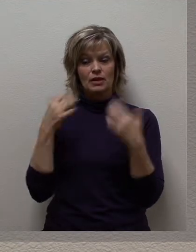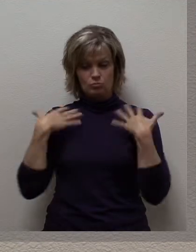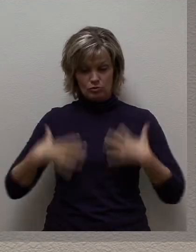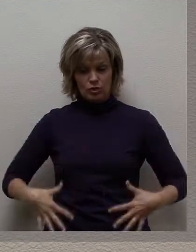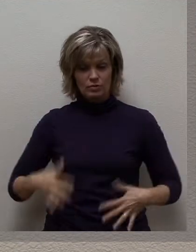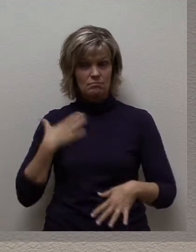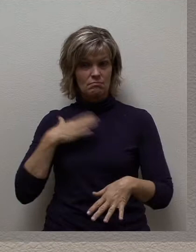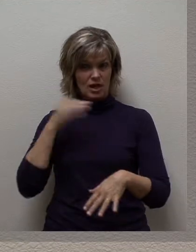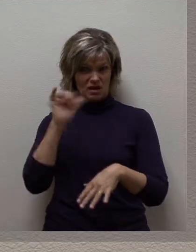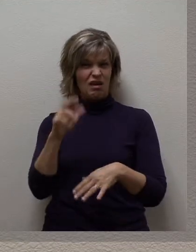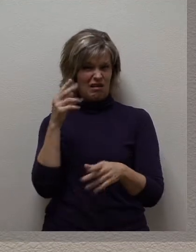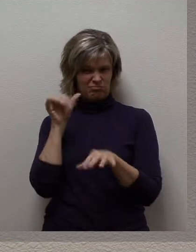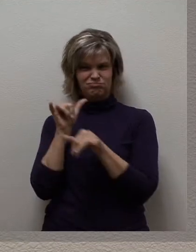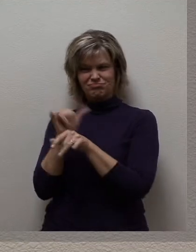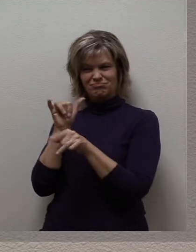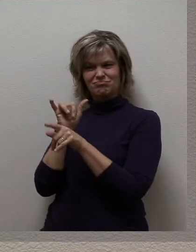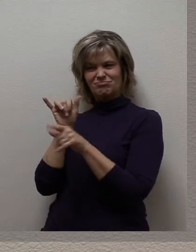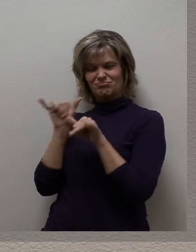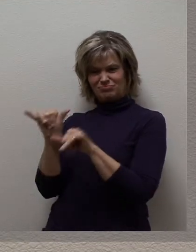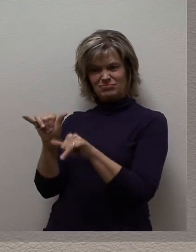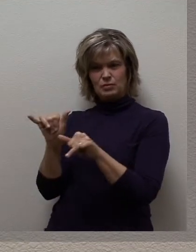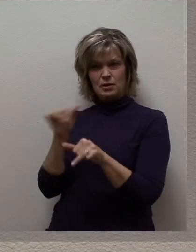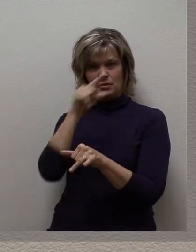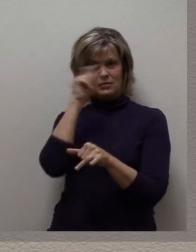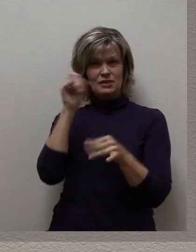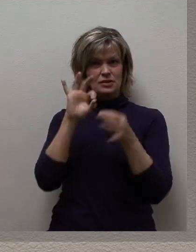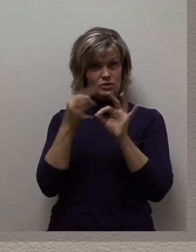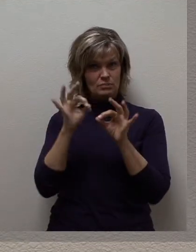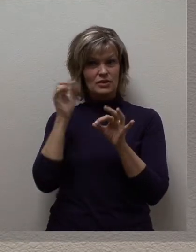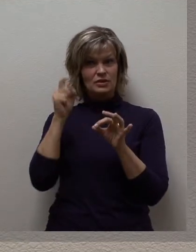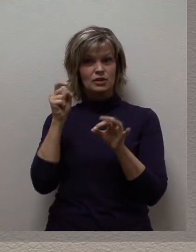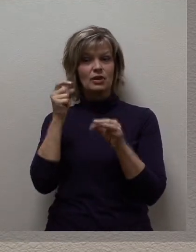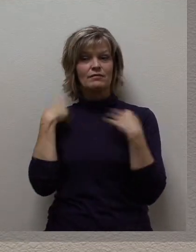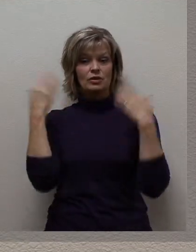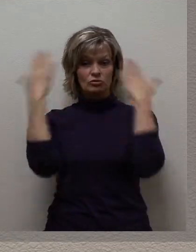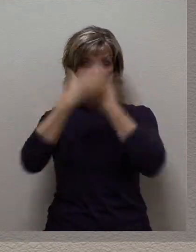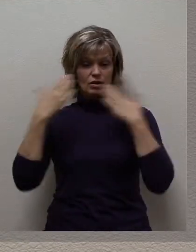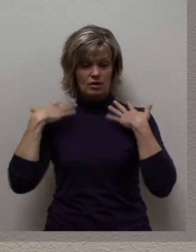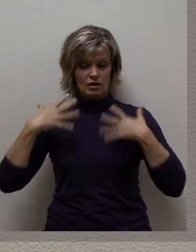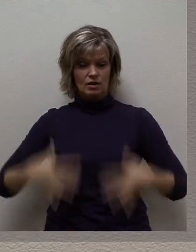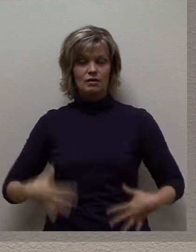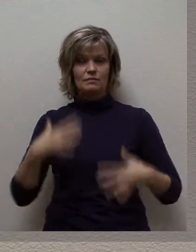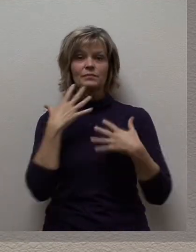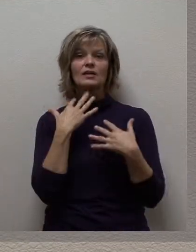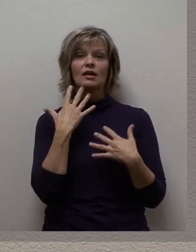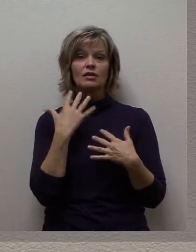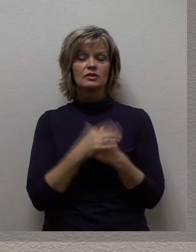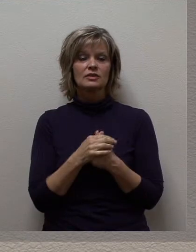because as an interpreter you need to wear dark colors, or dark plain colors like the navys,